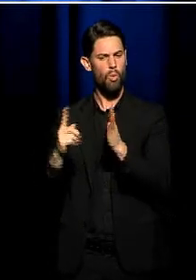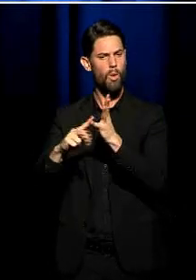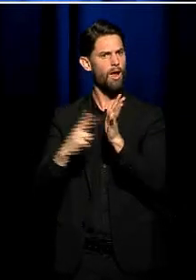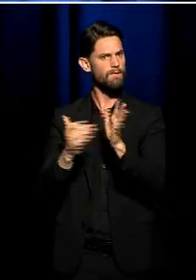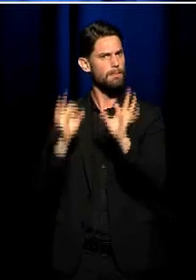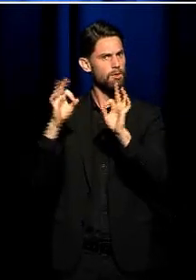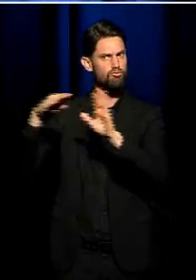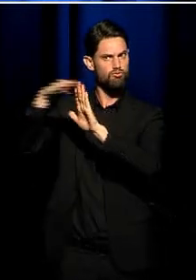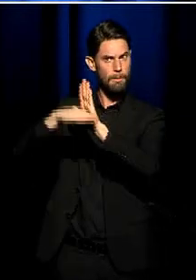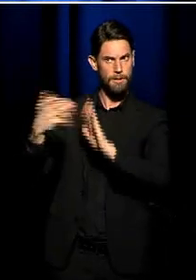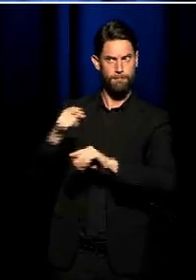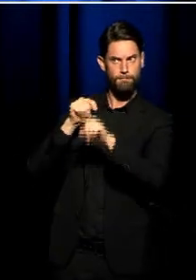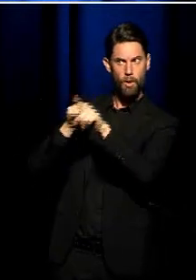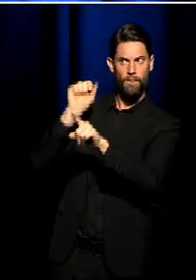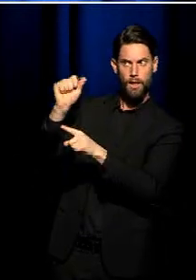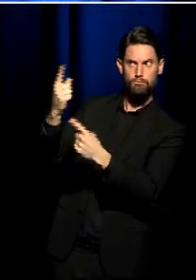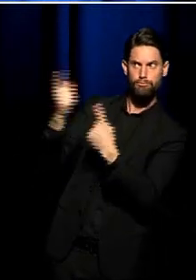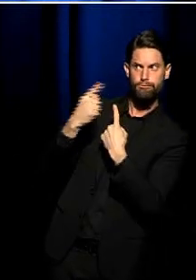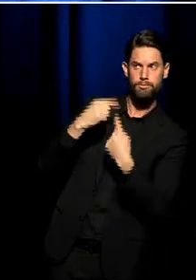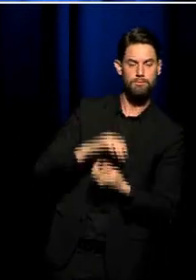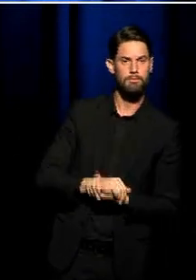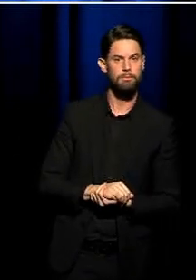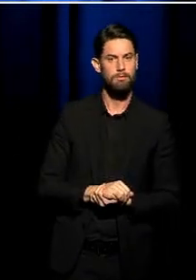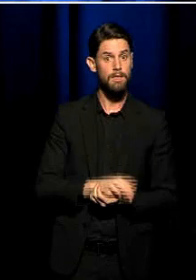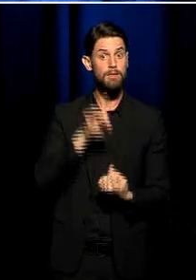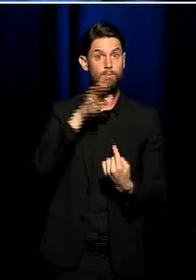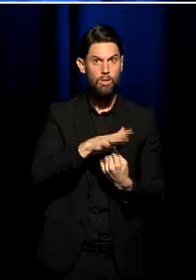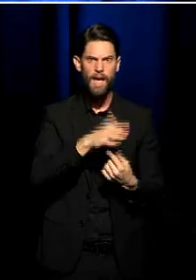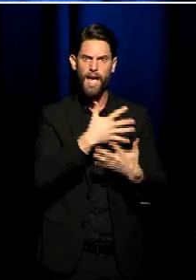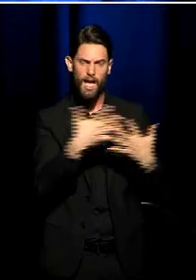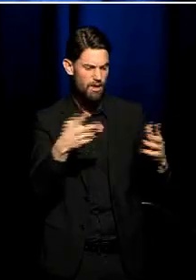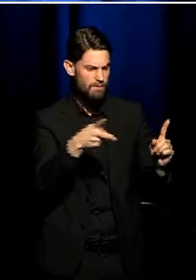important that violence against, and abuse, neglect and exploitation of people